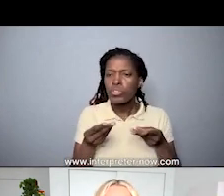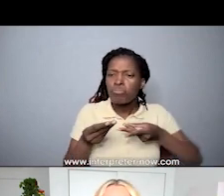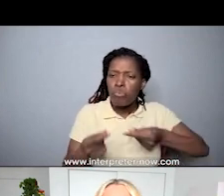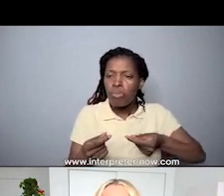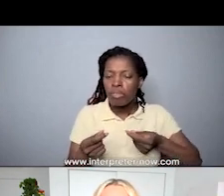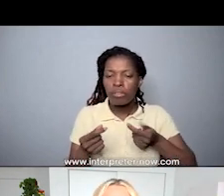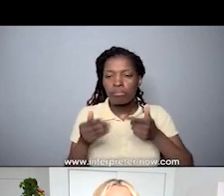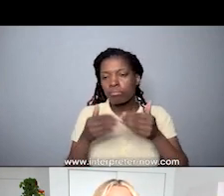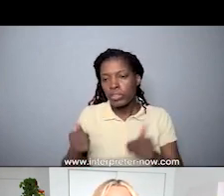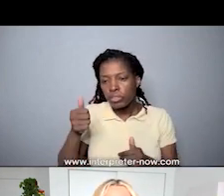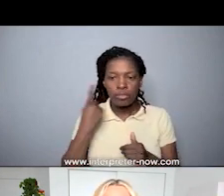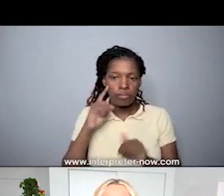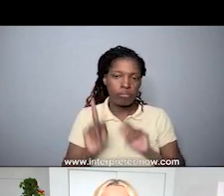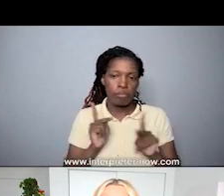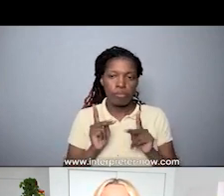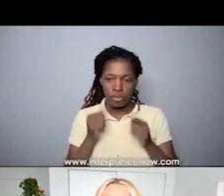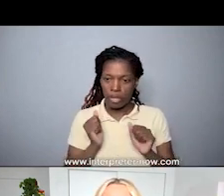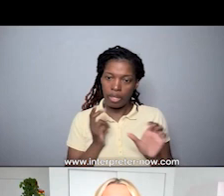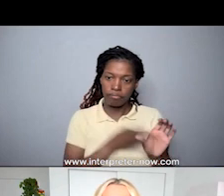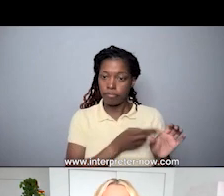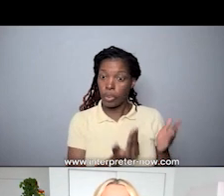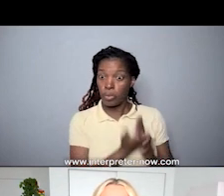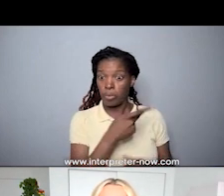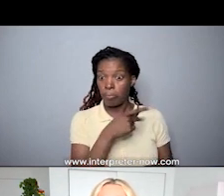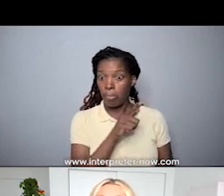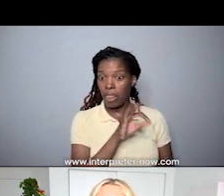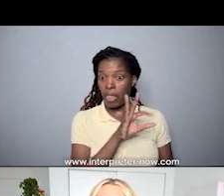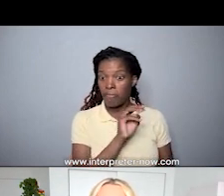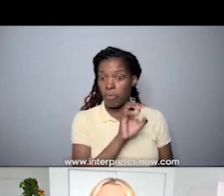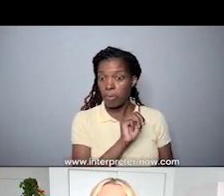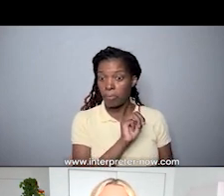make it easier for people to get right on that new platform as quickly as possible.